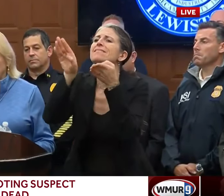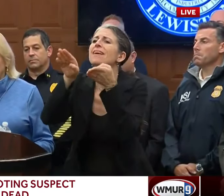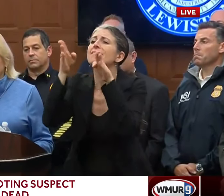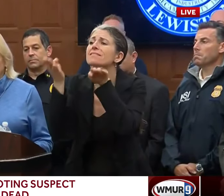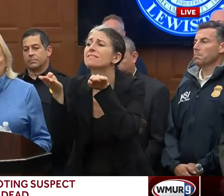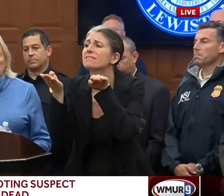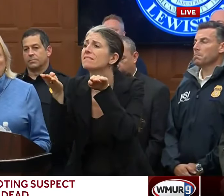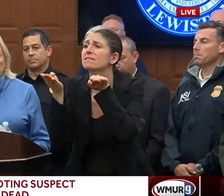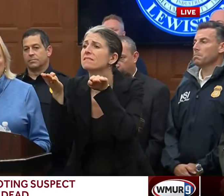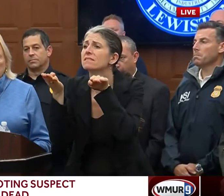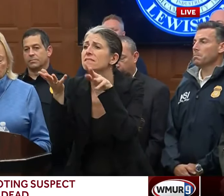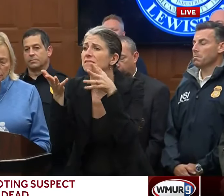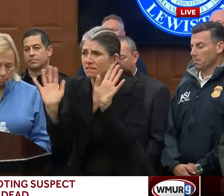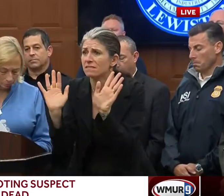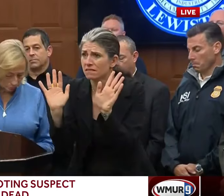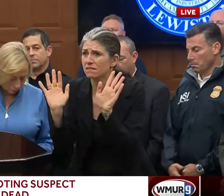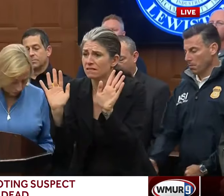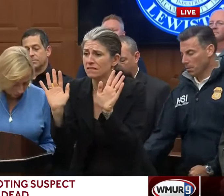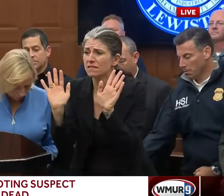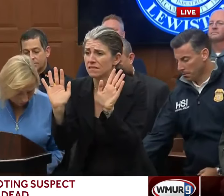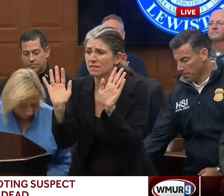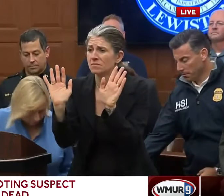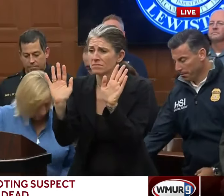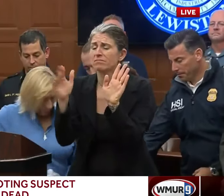ROBERT COD IS DEAD. NOW.